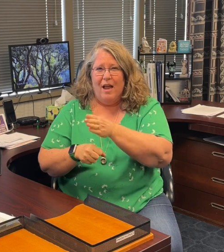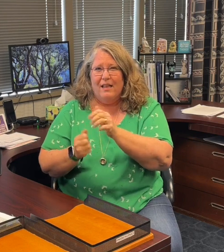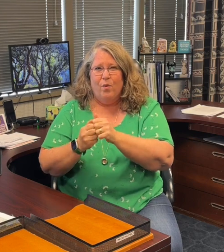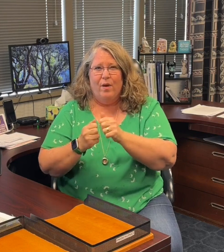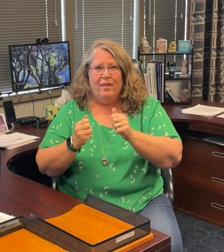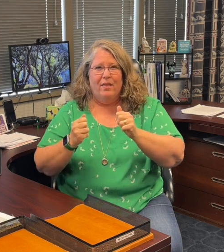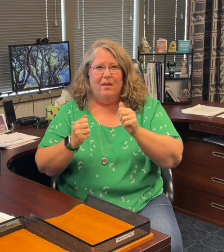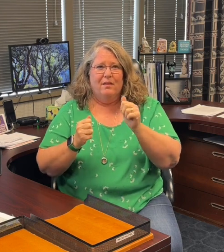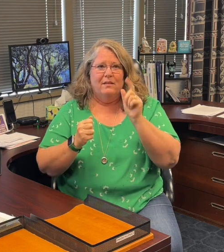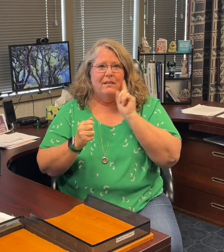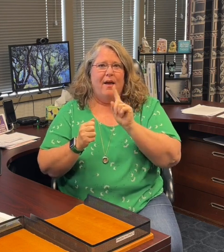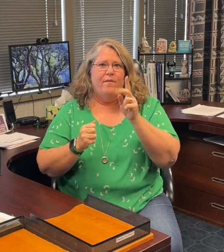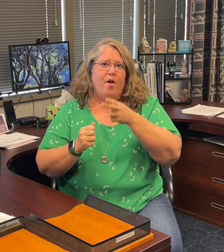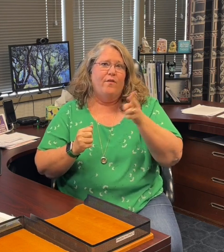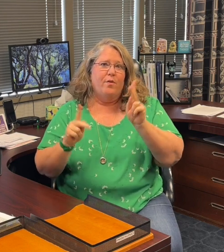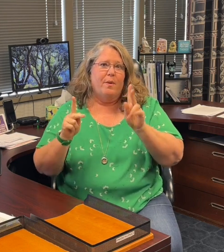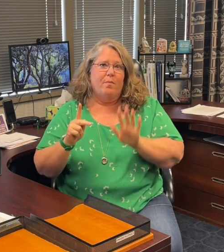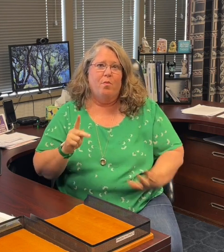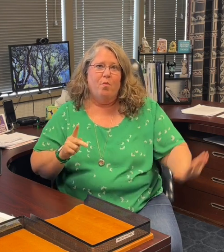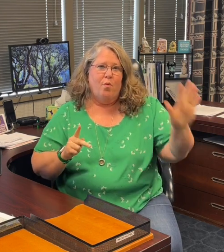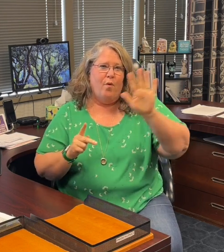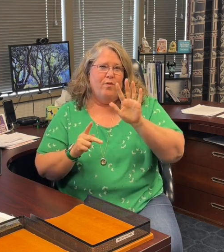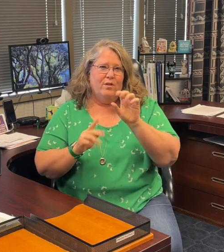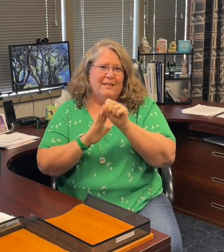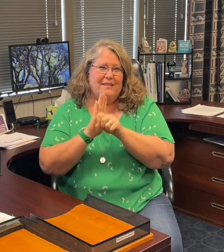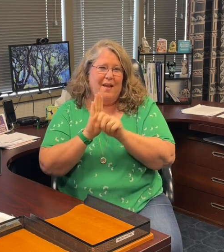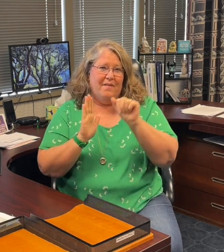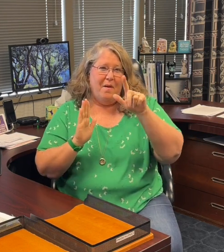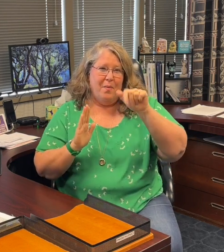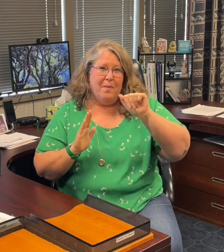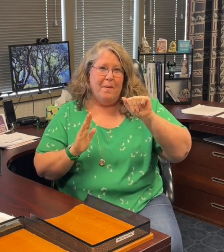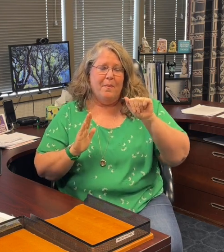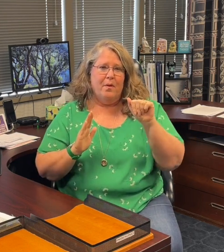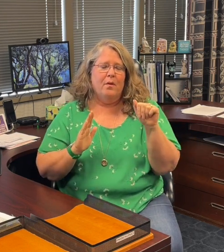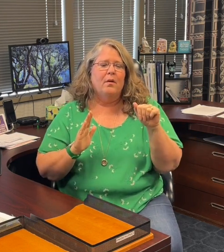direct and indirectly with deaf and hard of hearing individuals over the state.